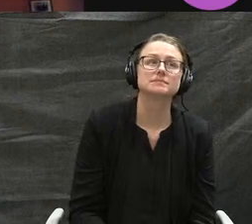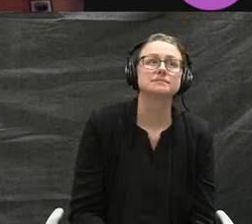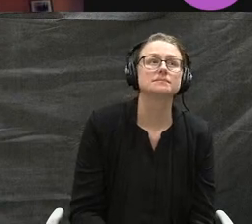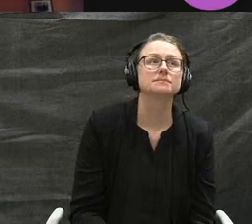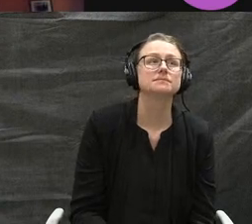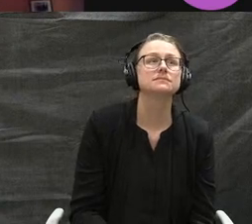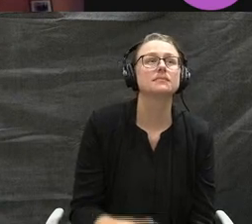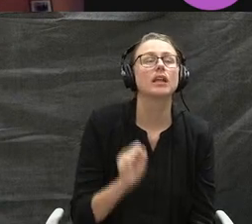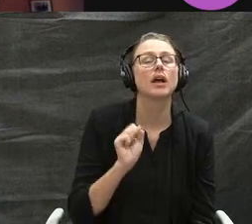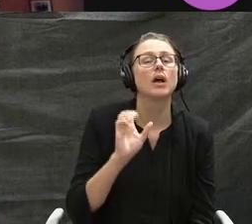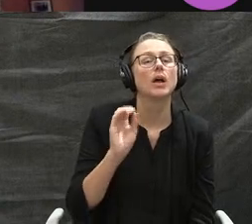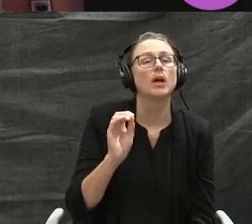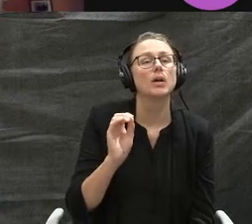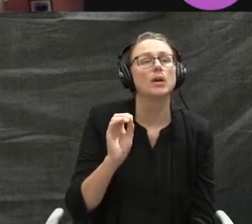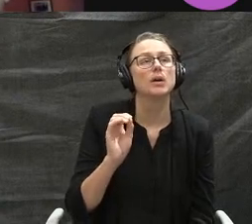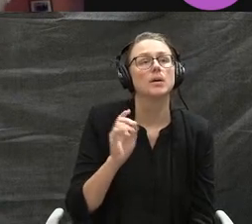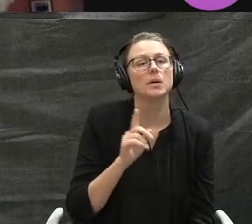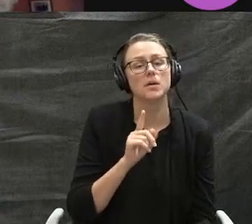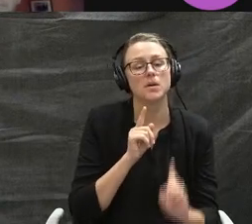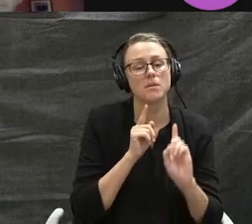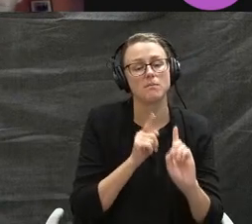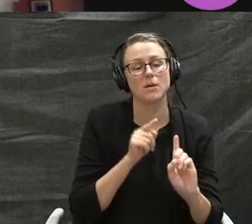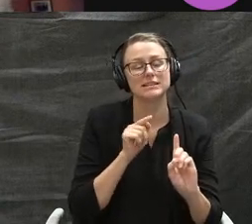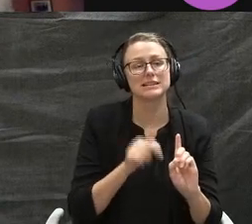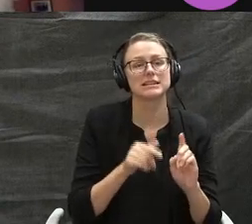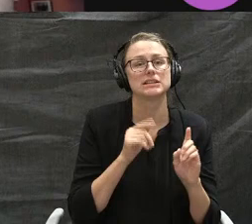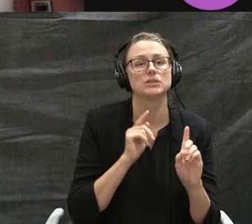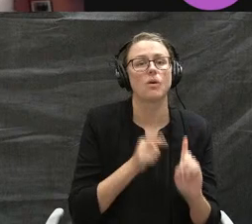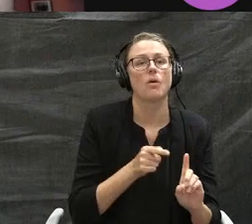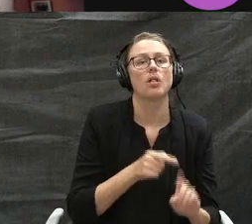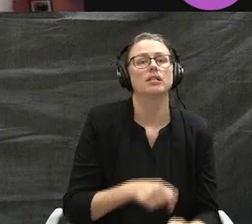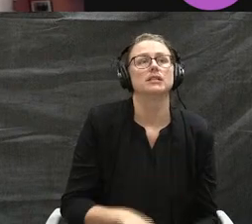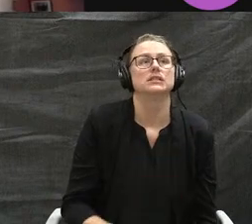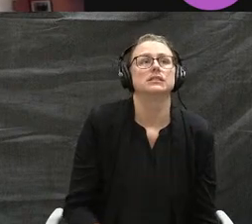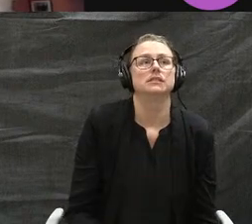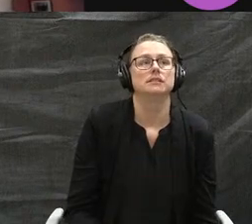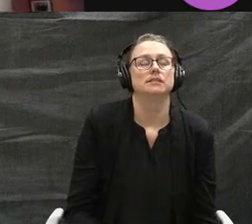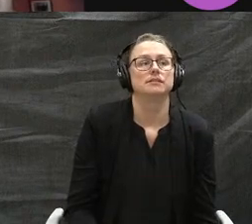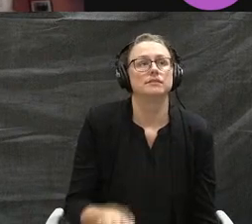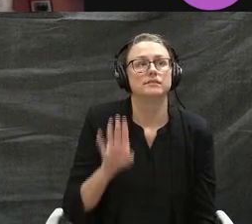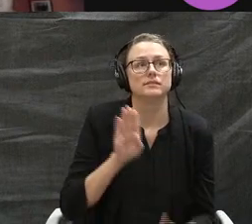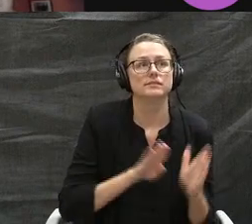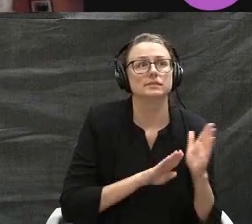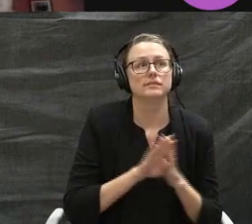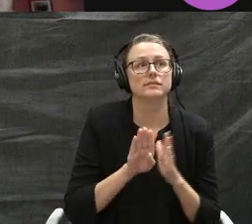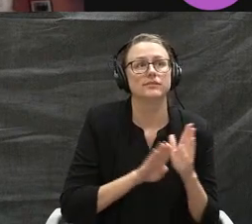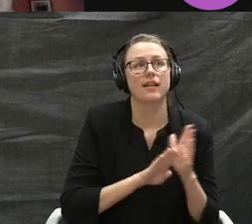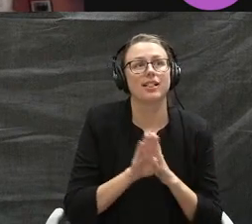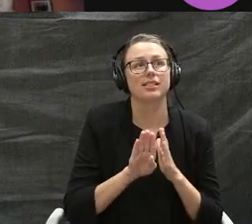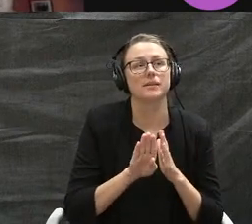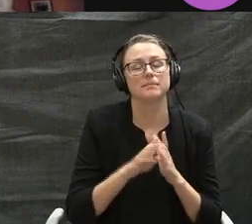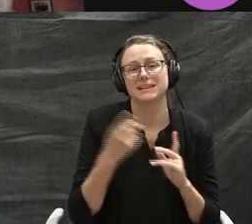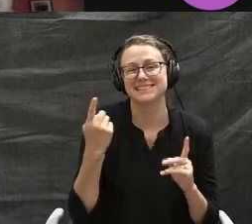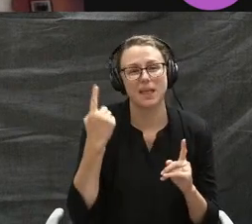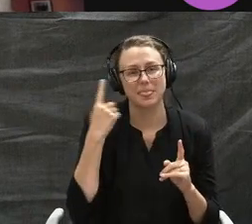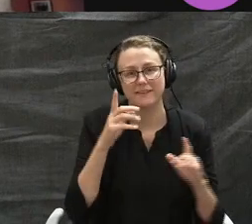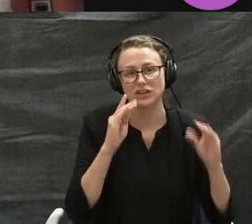So my point, Cisco .1 is developed for instruction, then comes the Health Impostors. State of Minnesota.